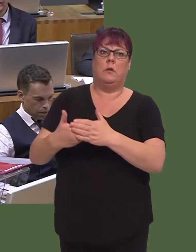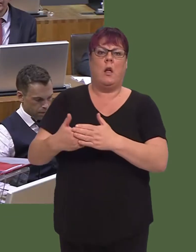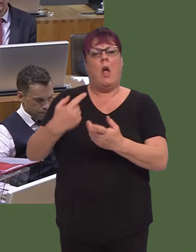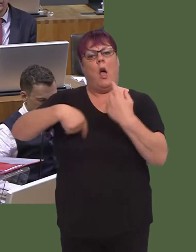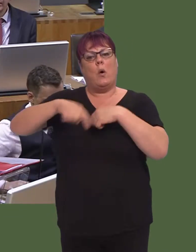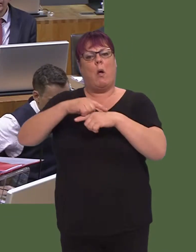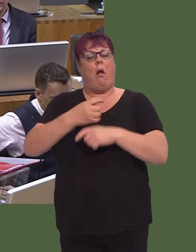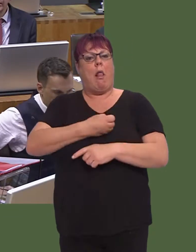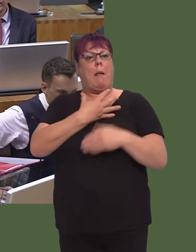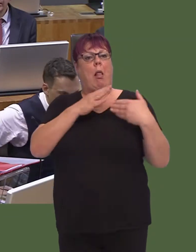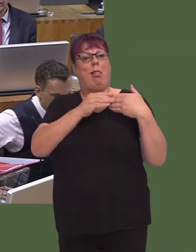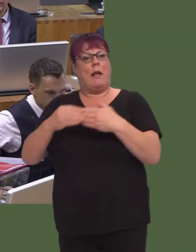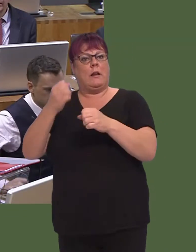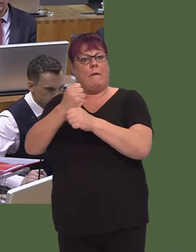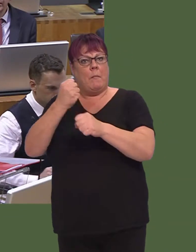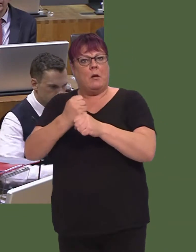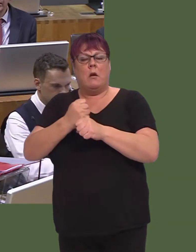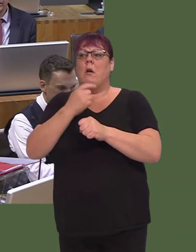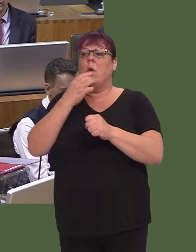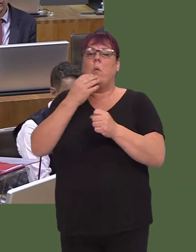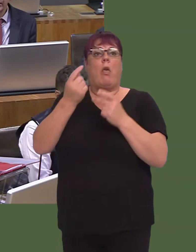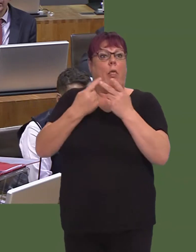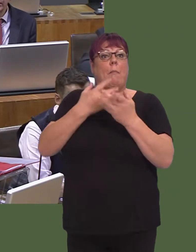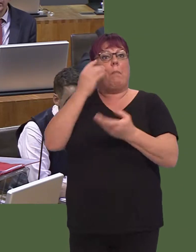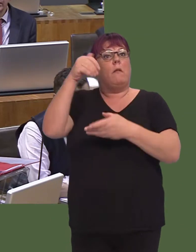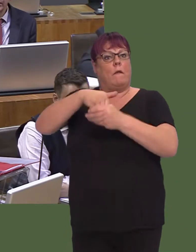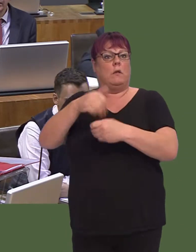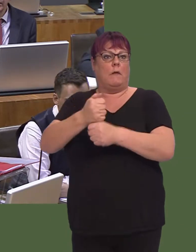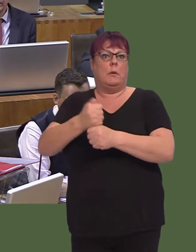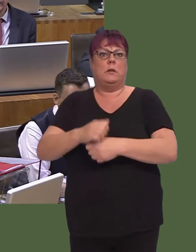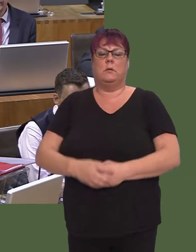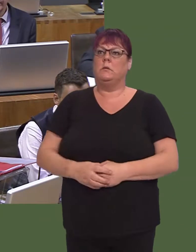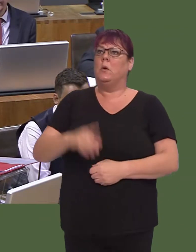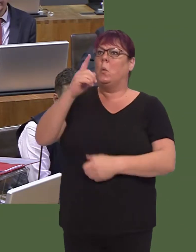reality is that we sit here as a Labour-led Government, of course with others within this Government.